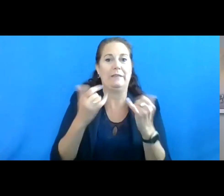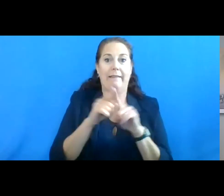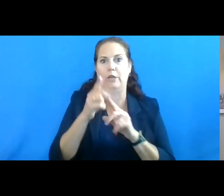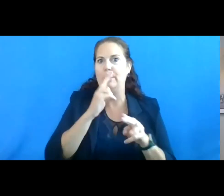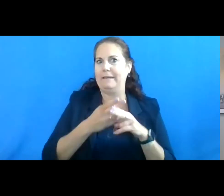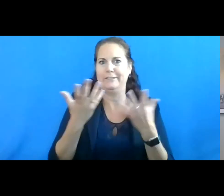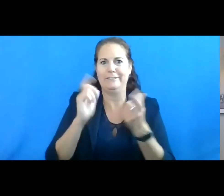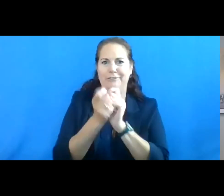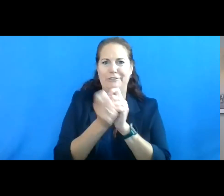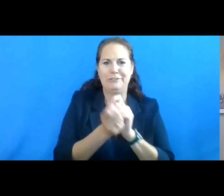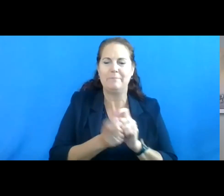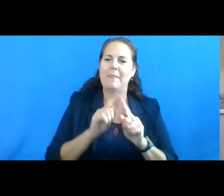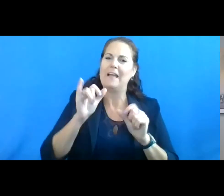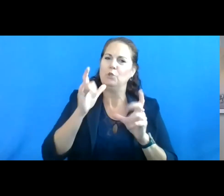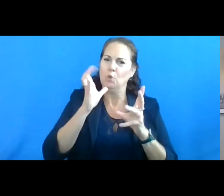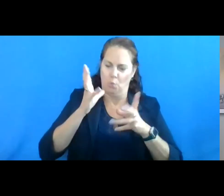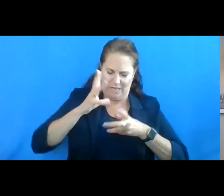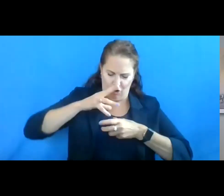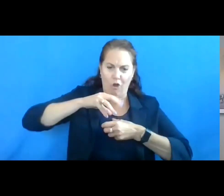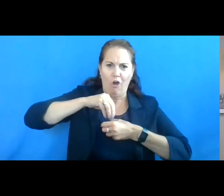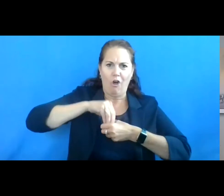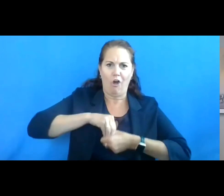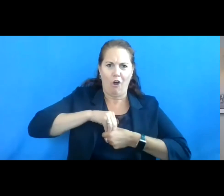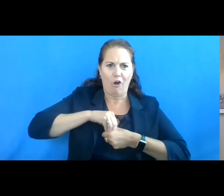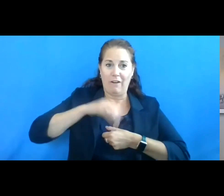but that is who we are, and if you don’t mind, I will just share a one-minute story